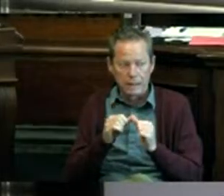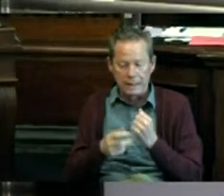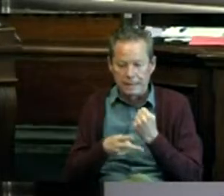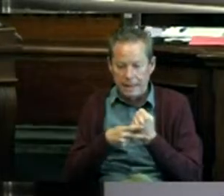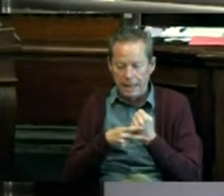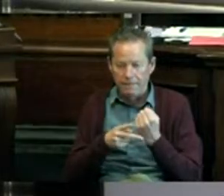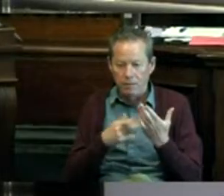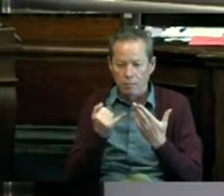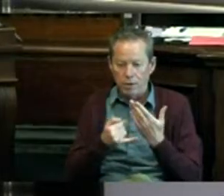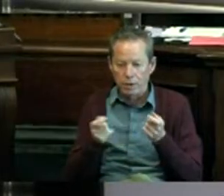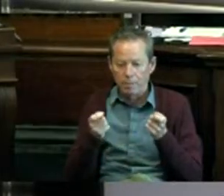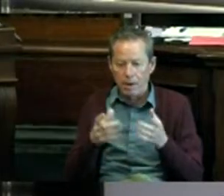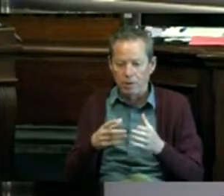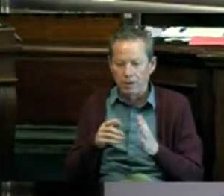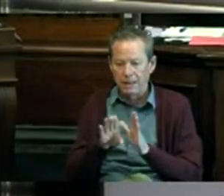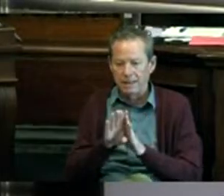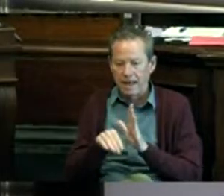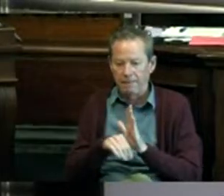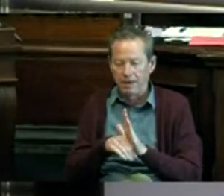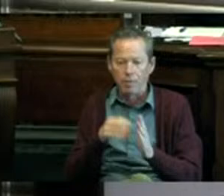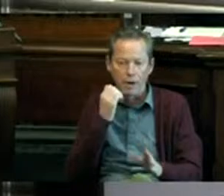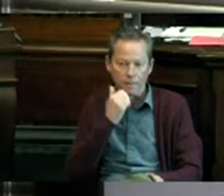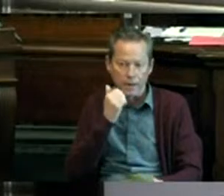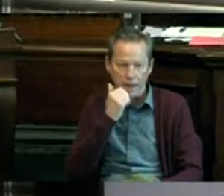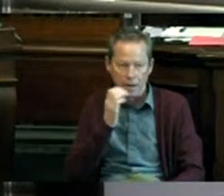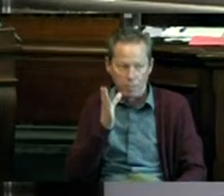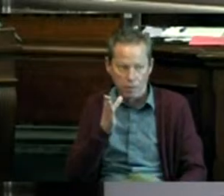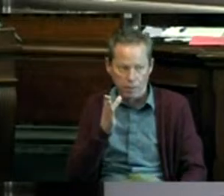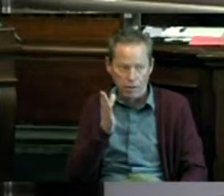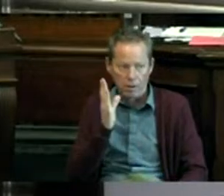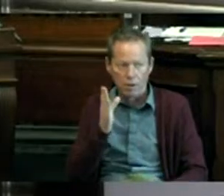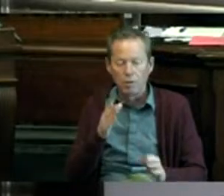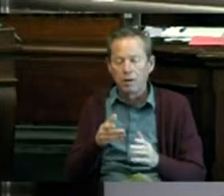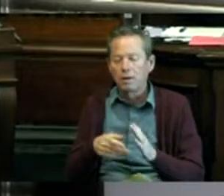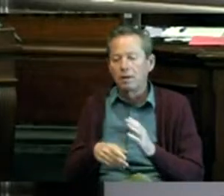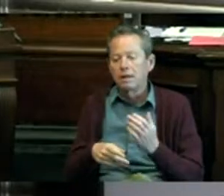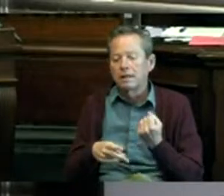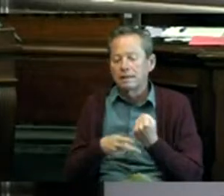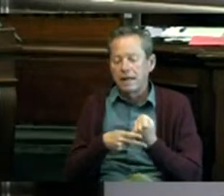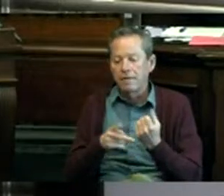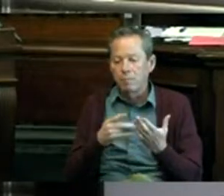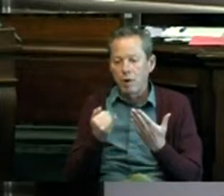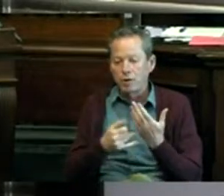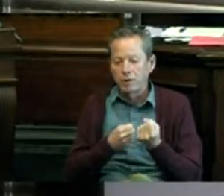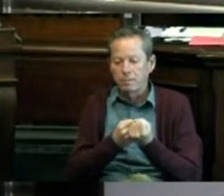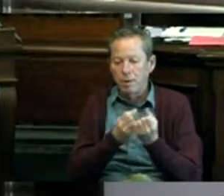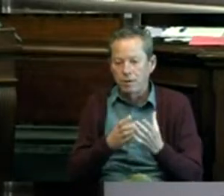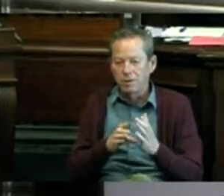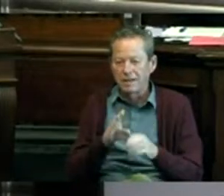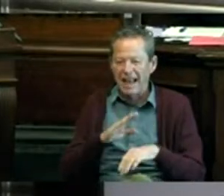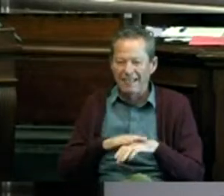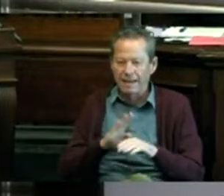PM tool like the one we chose will save project managers at